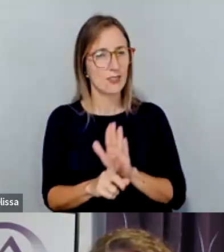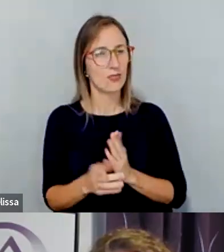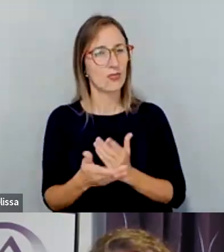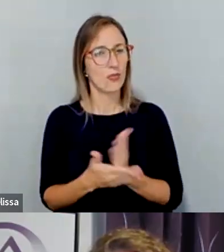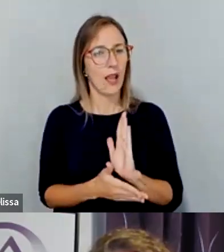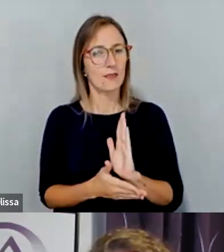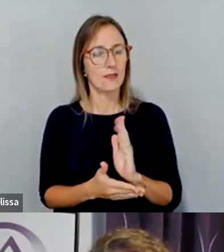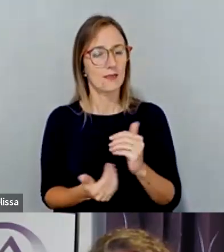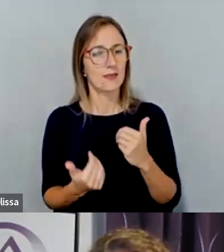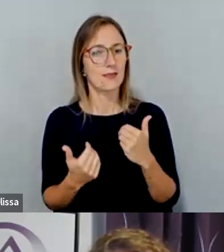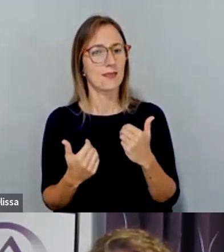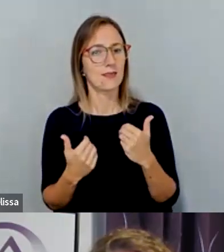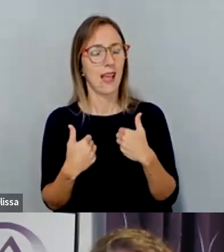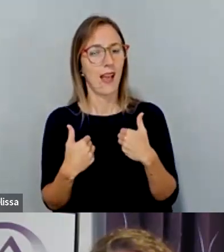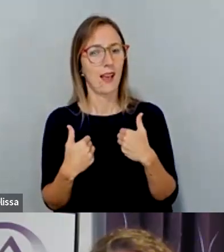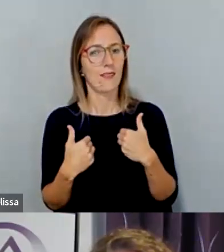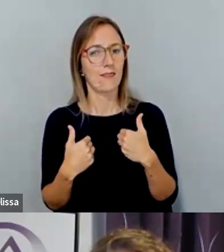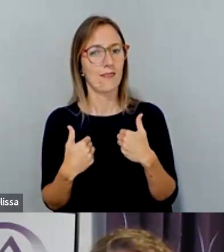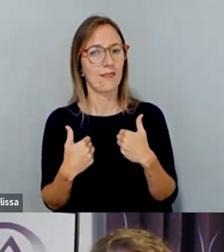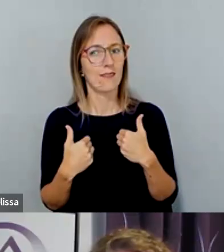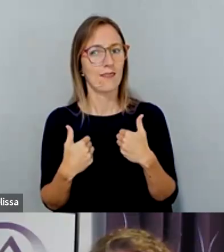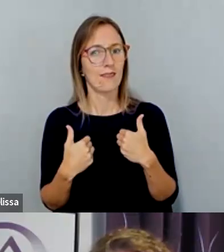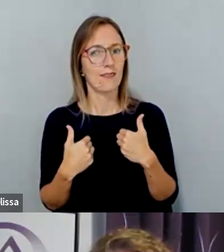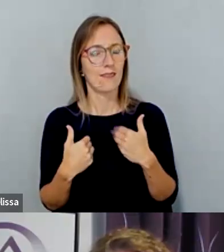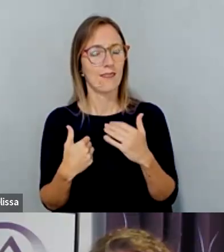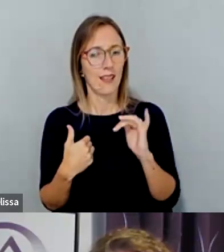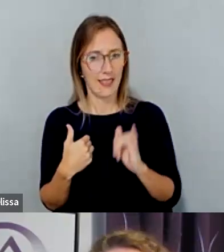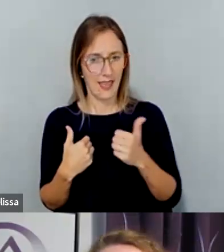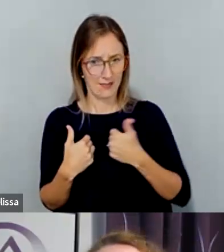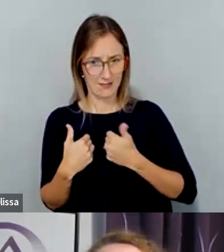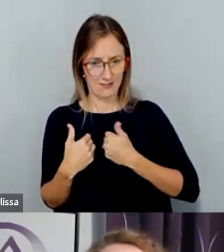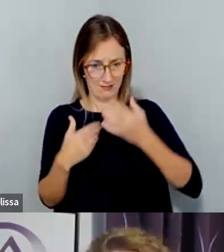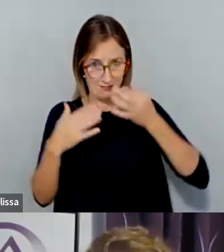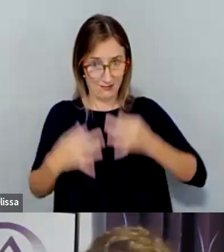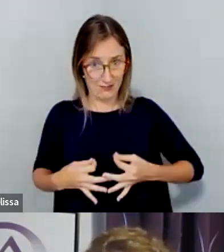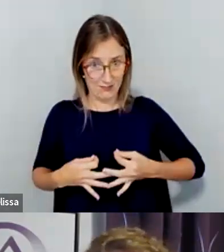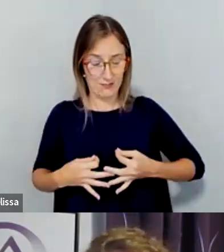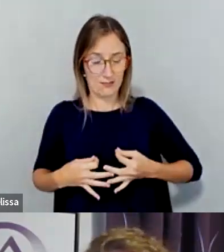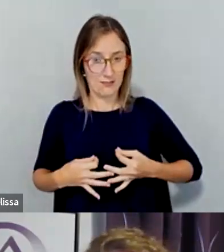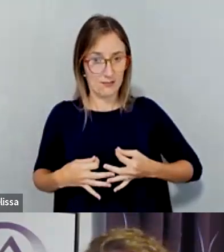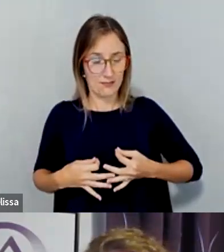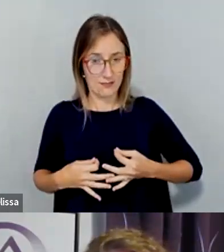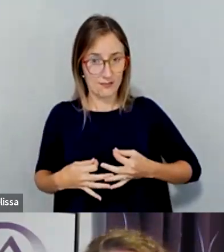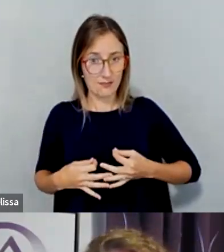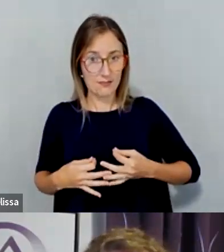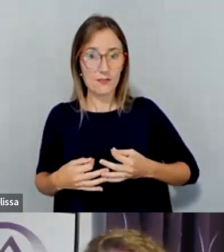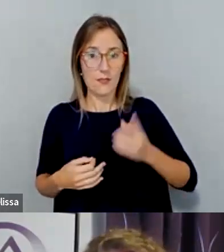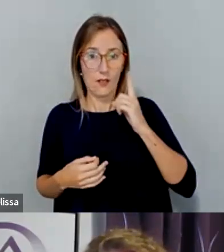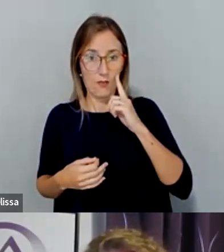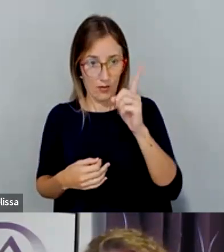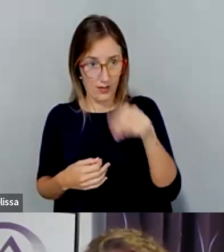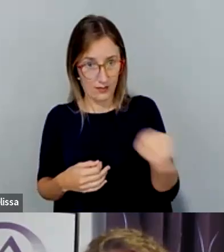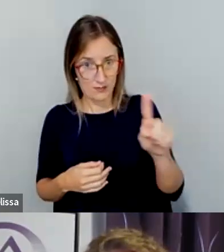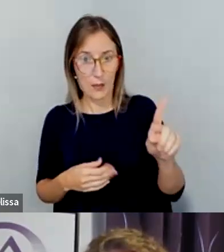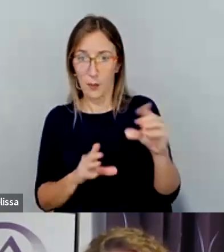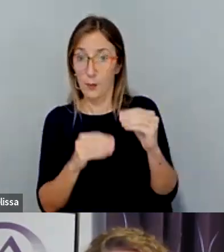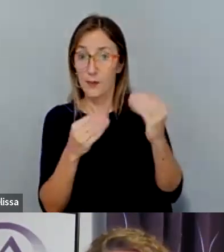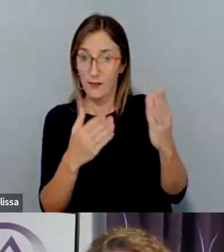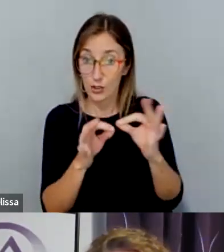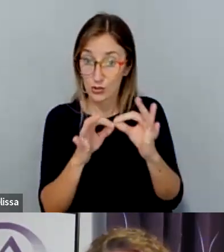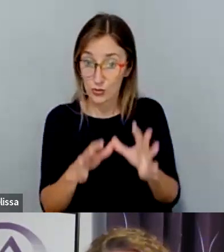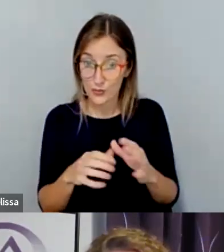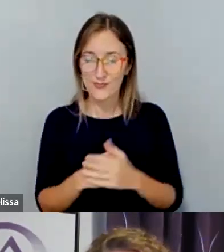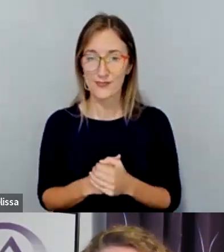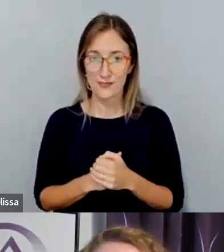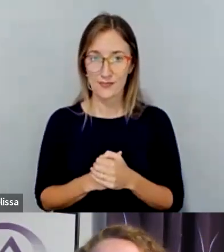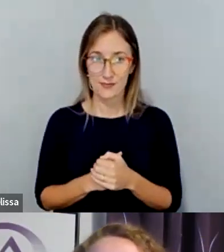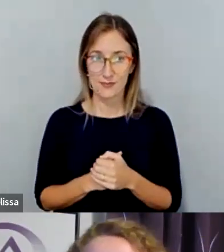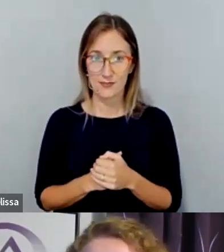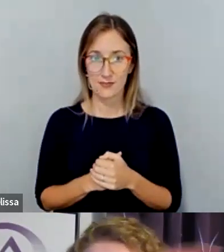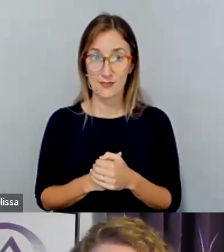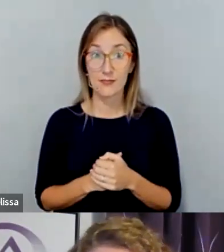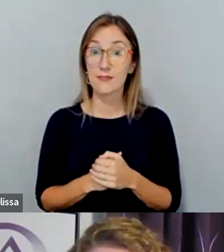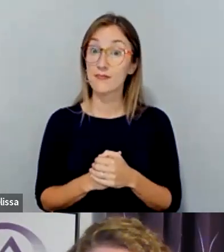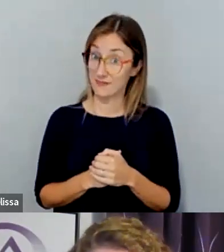questioning. Even though there was an interpreter available, it is his